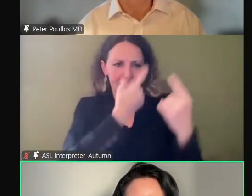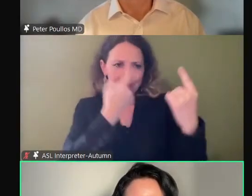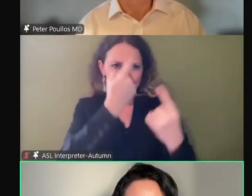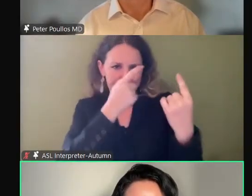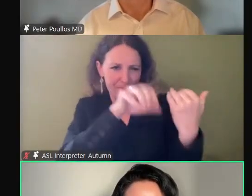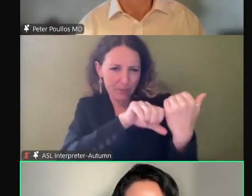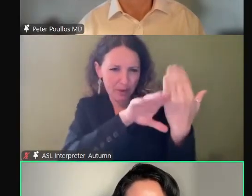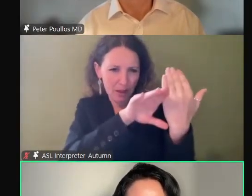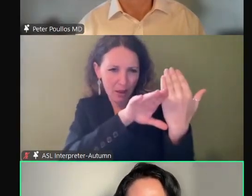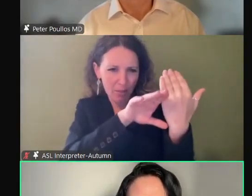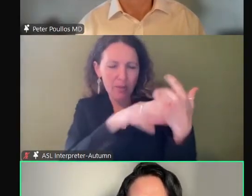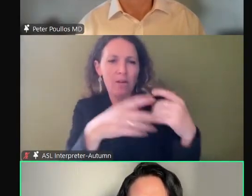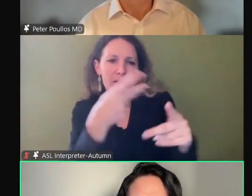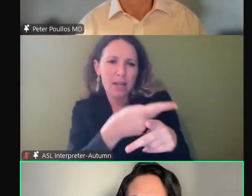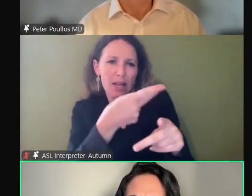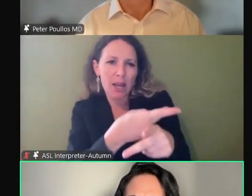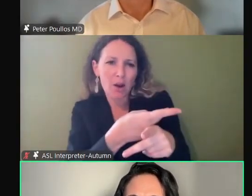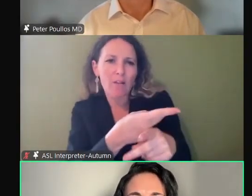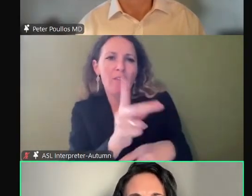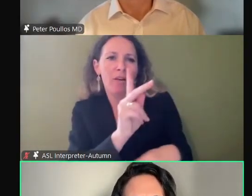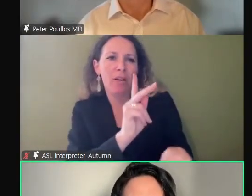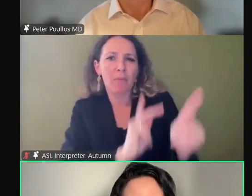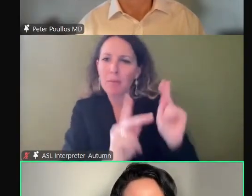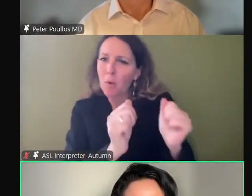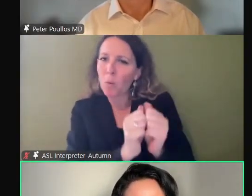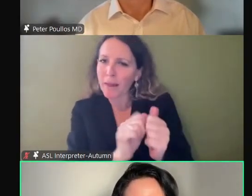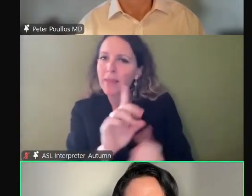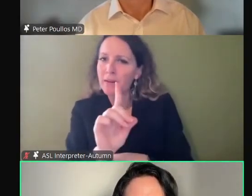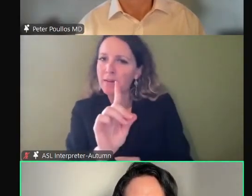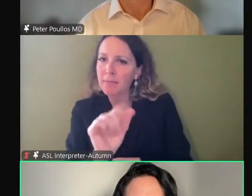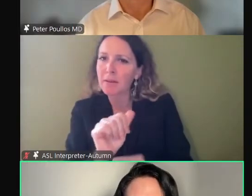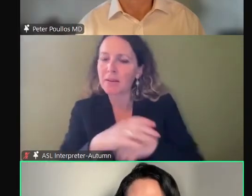persons with disability. And we'll be hearing both from providers who are